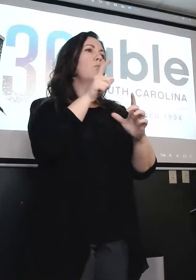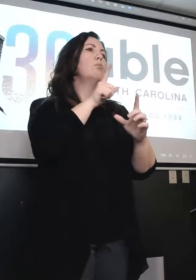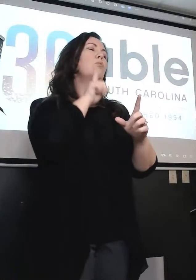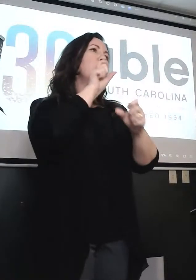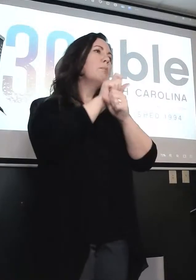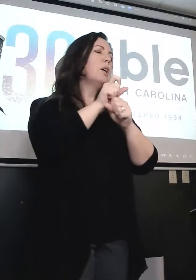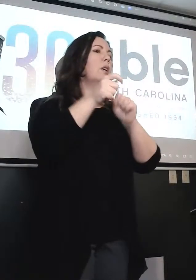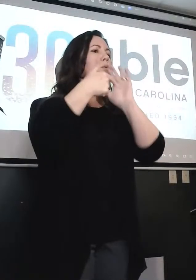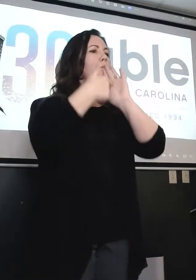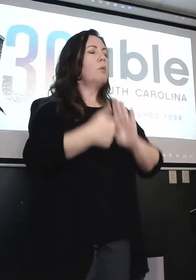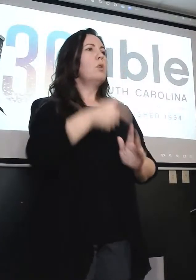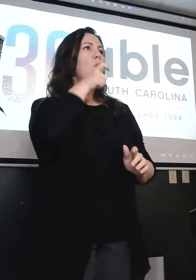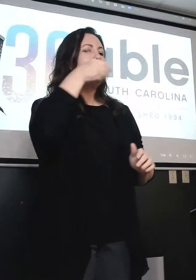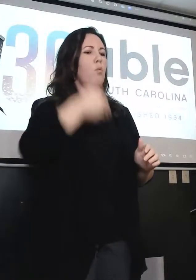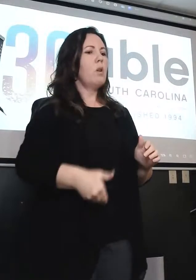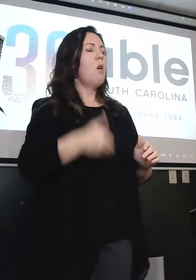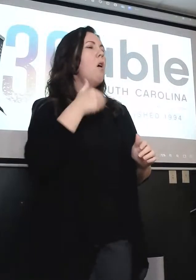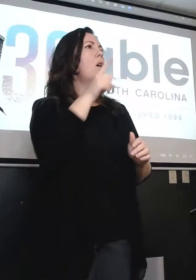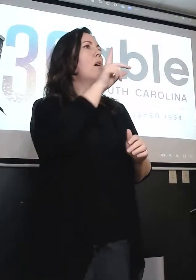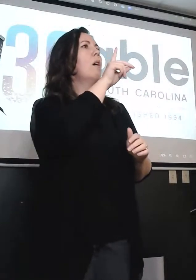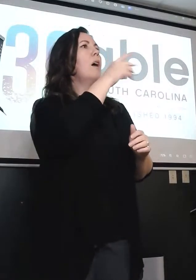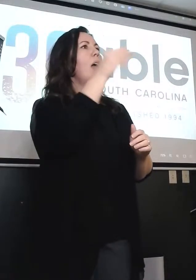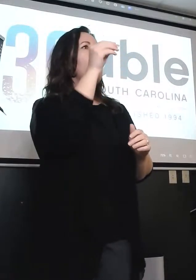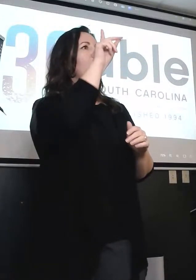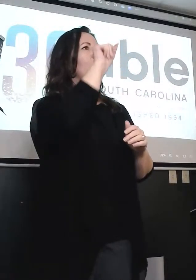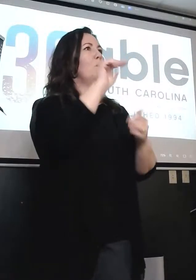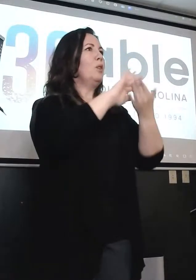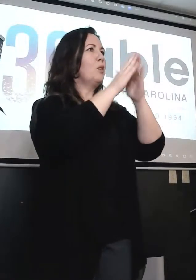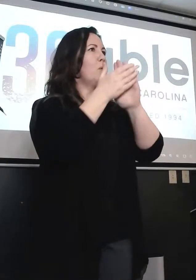and the whole disability community. Now I'm going to go ahead and turn it over to the